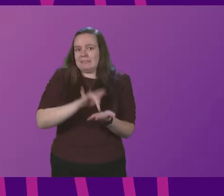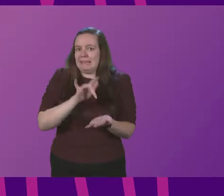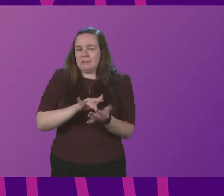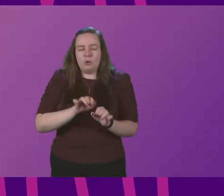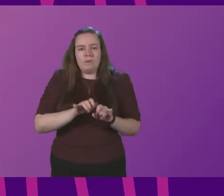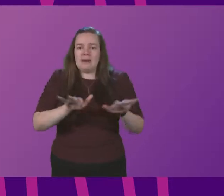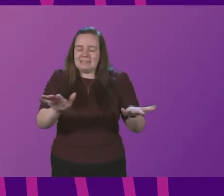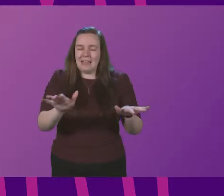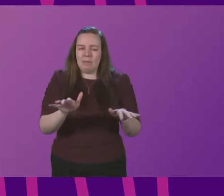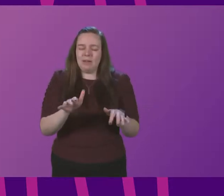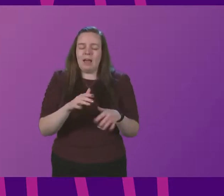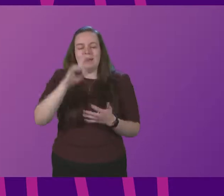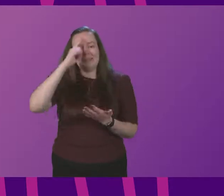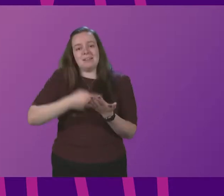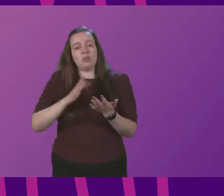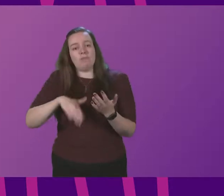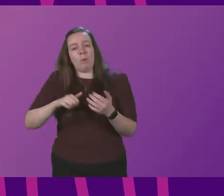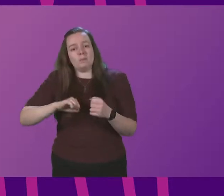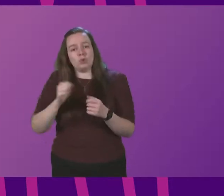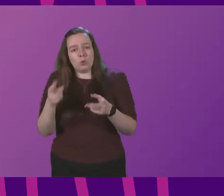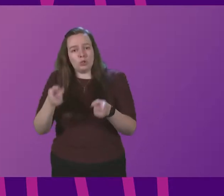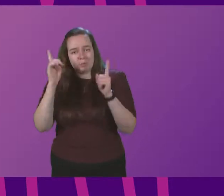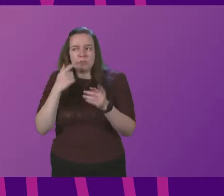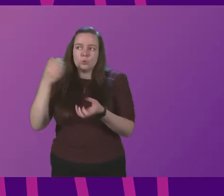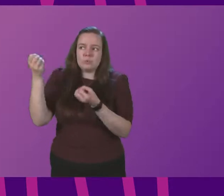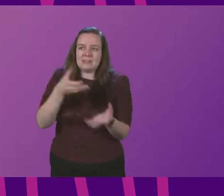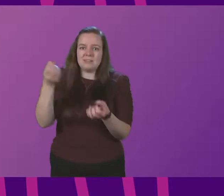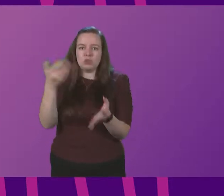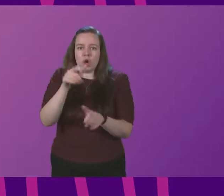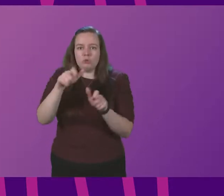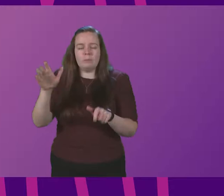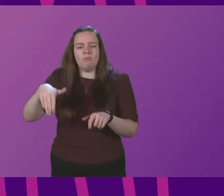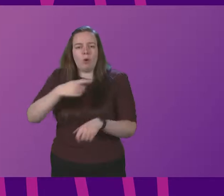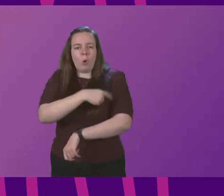and on decisions by Scottish ministers to discharge people from hospital without testing.